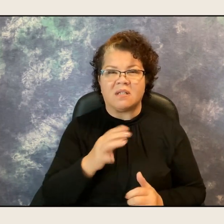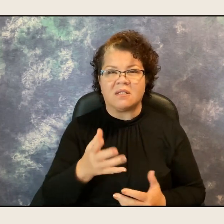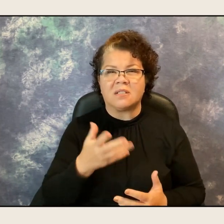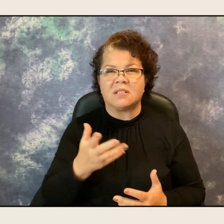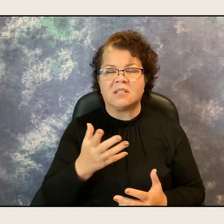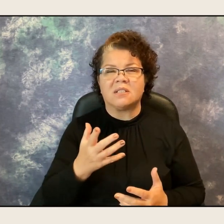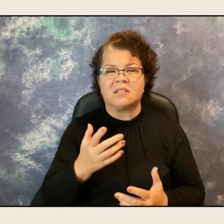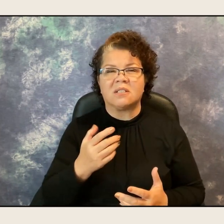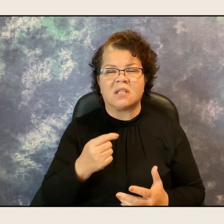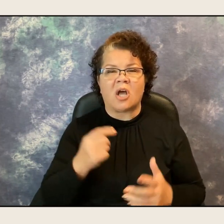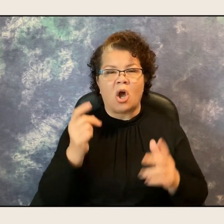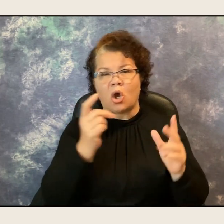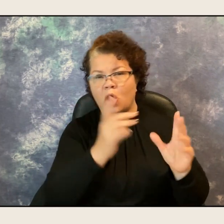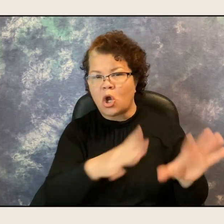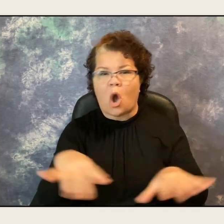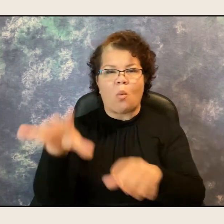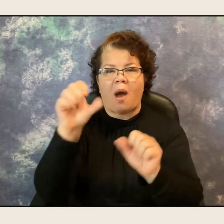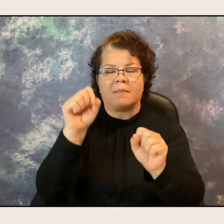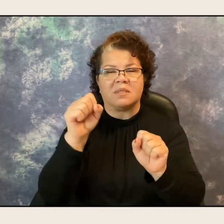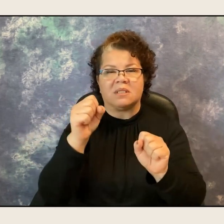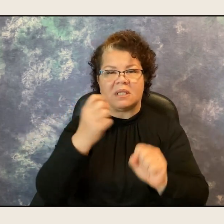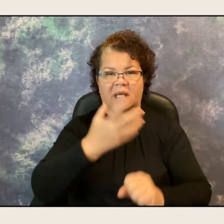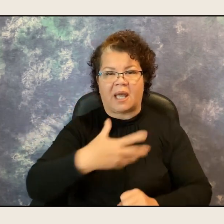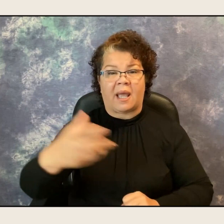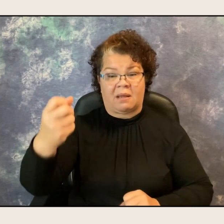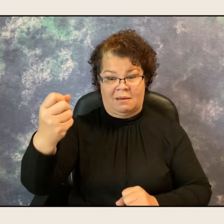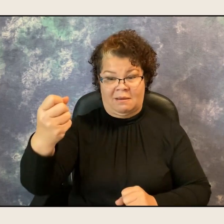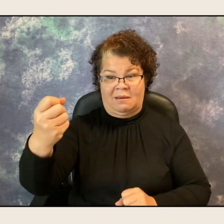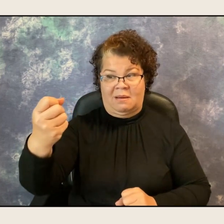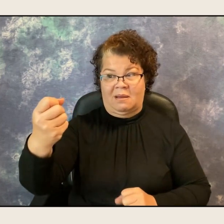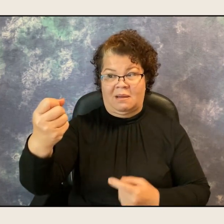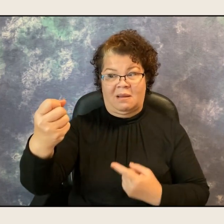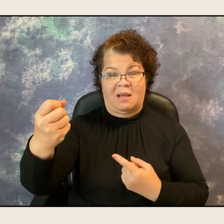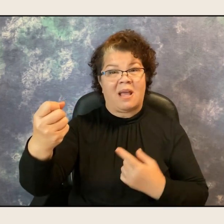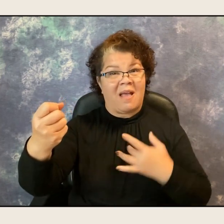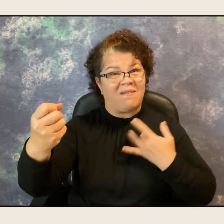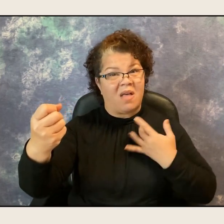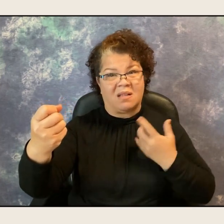the space can feel very taken over by white men.